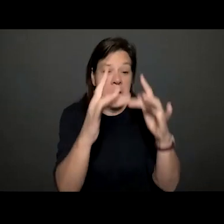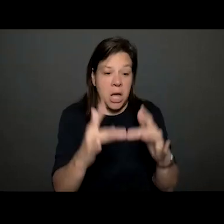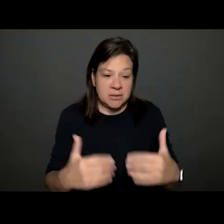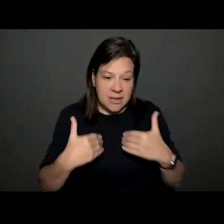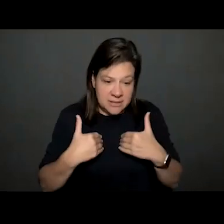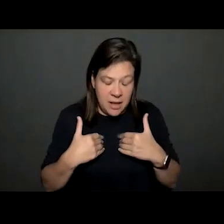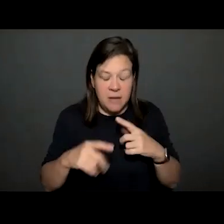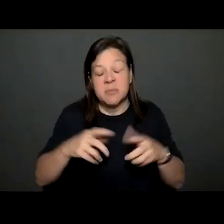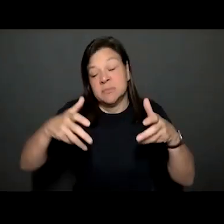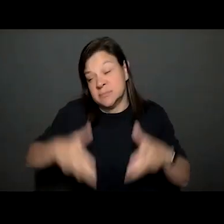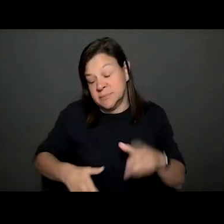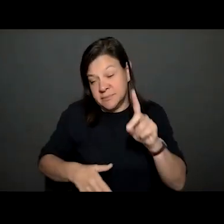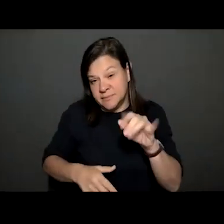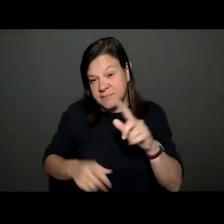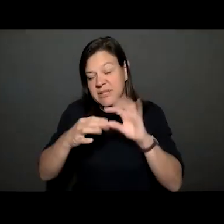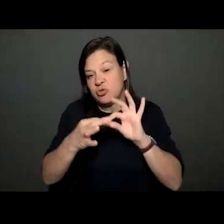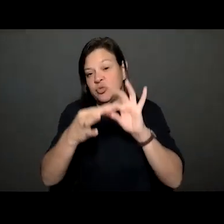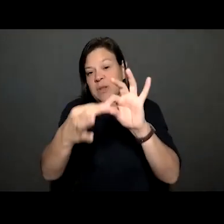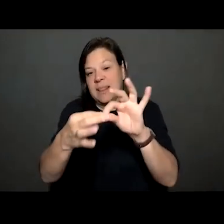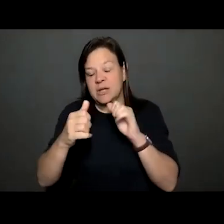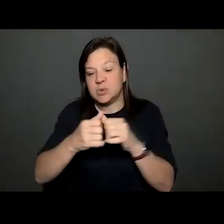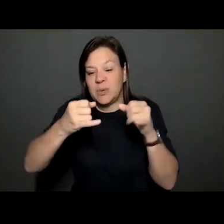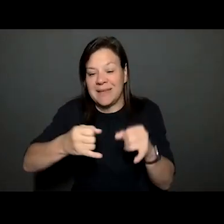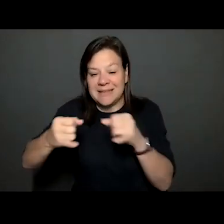TO THE INDIVIDUAL CAMPS THAT WE'RE ACTUALLY RUNNING.